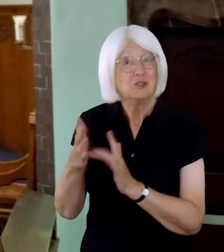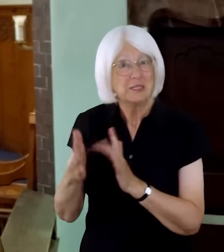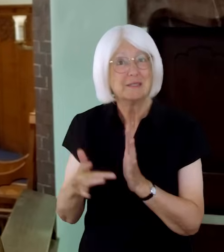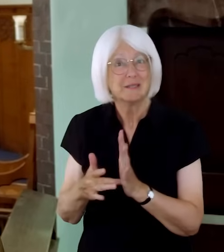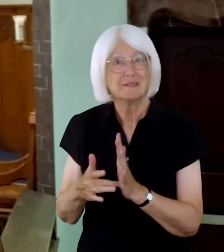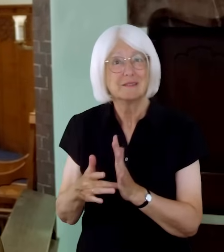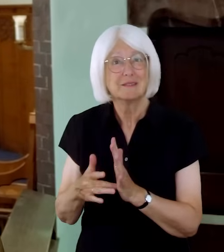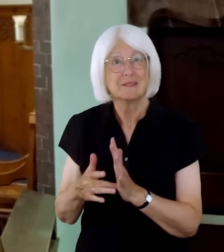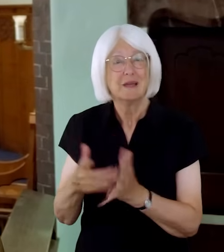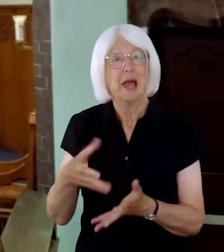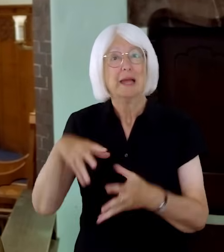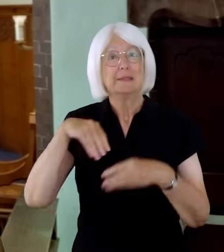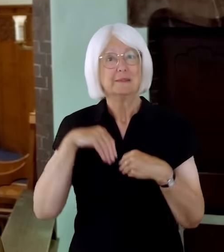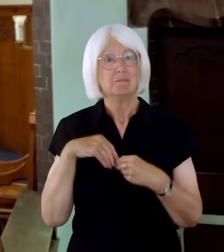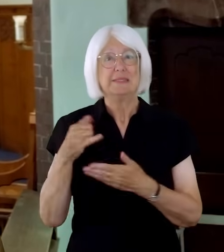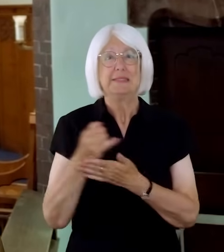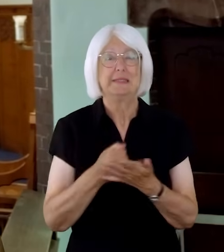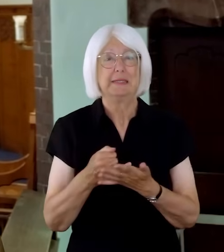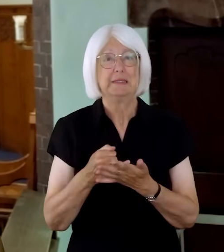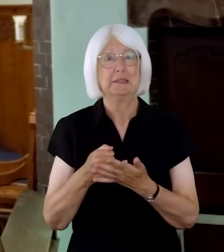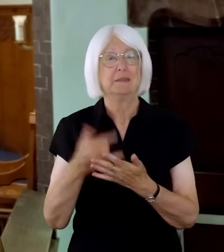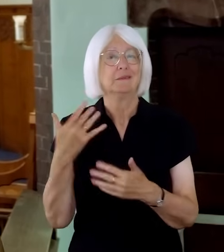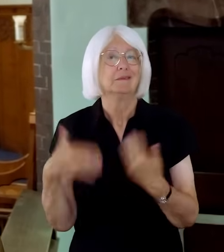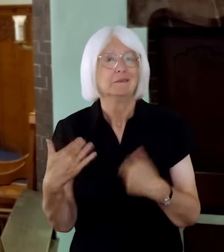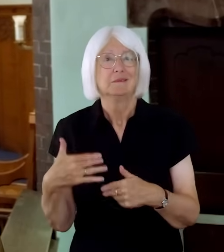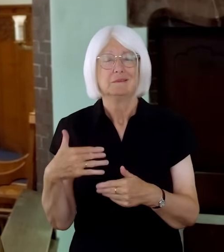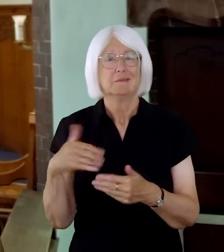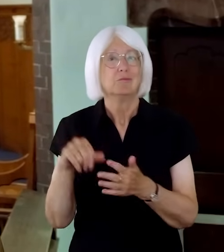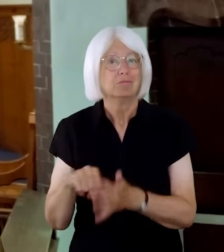and the sin upon himself showing us the ultimate sacrifice